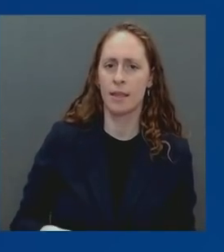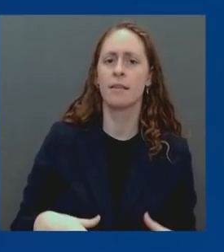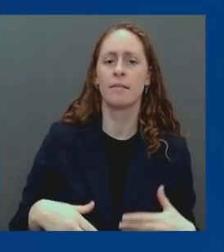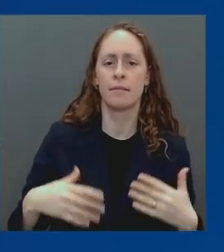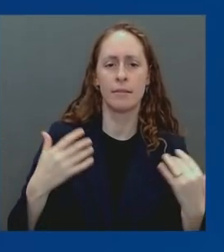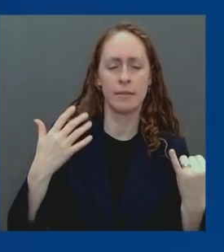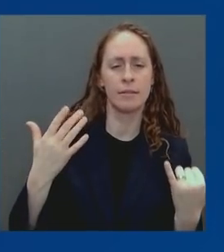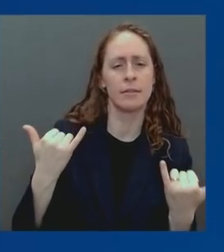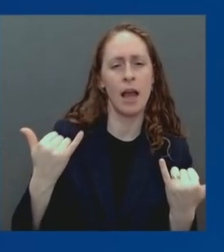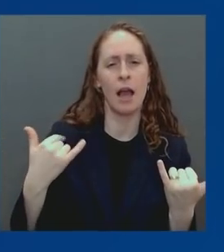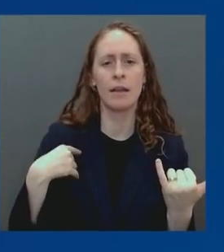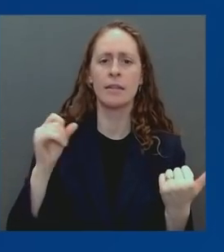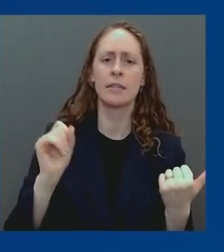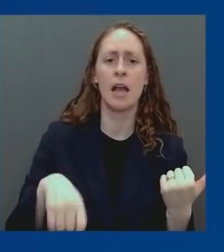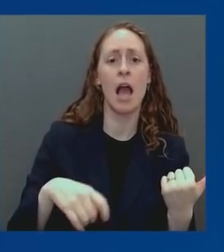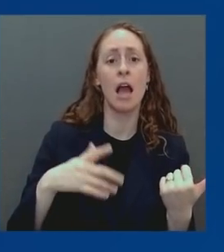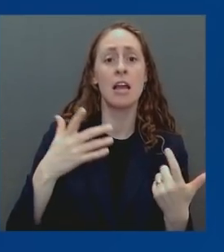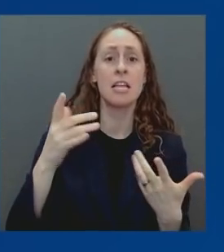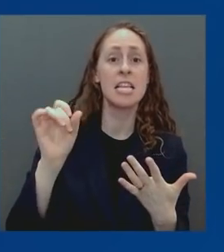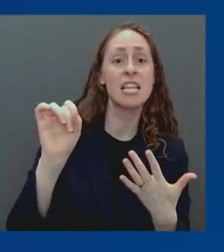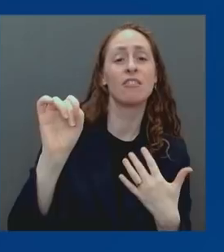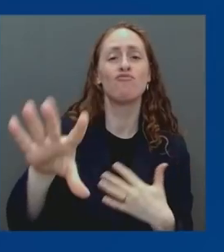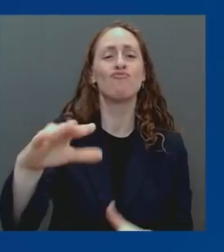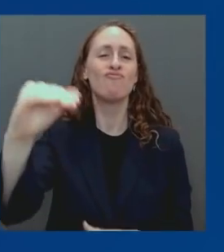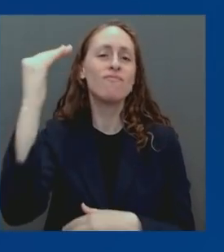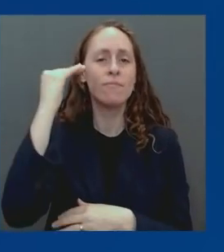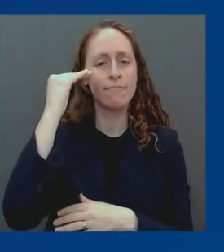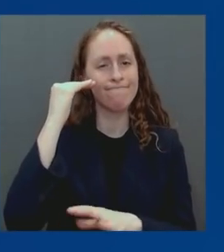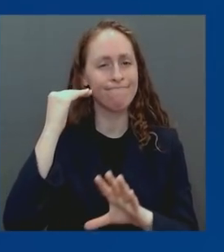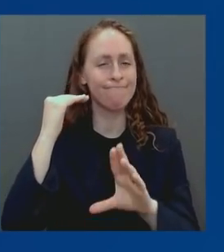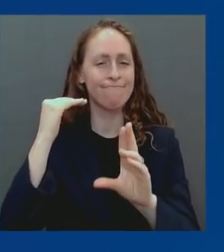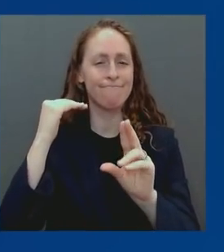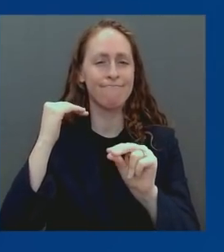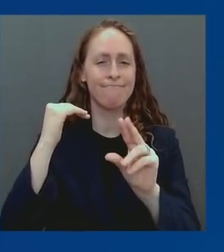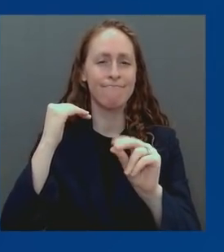means the persistence of signs and symptoms that are not explainable